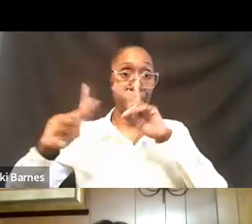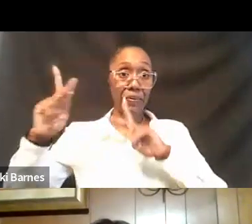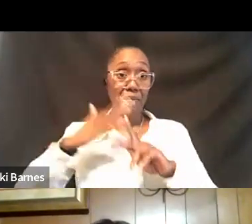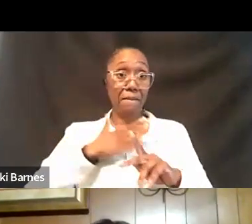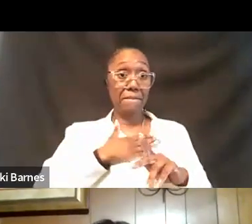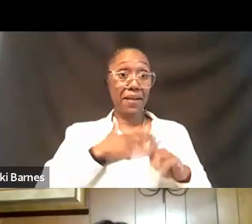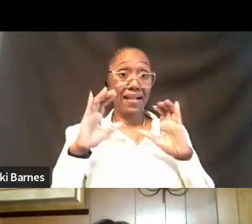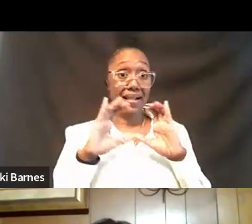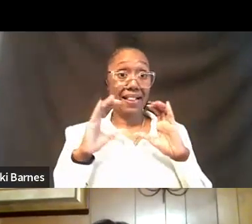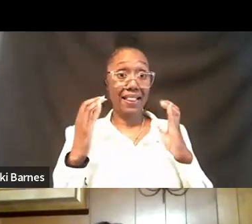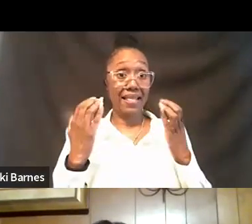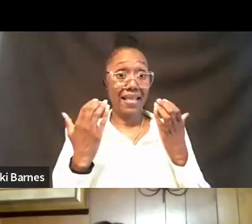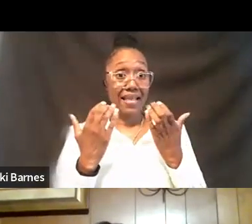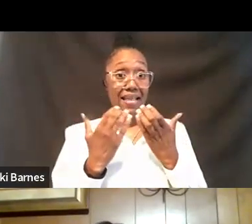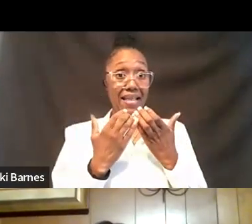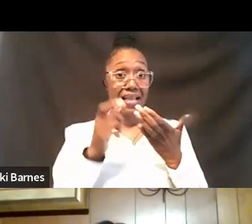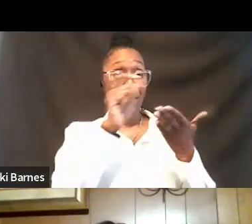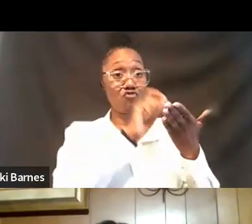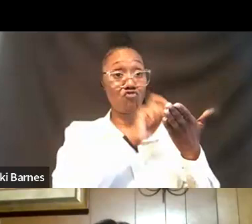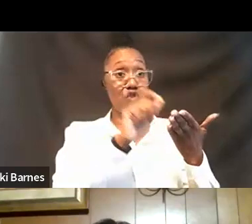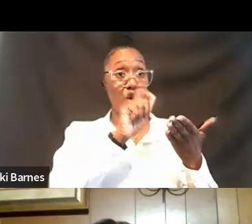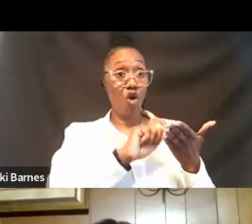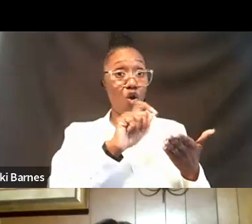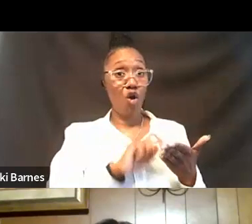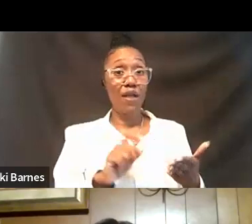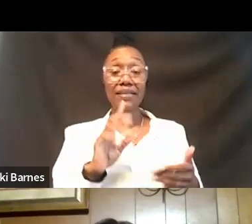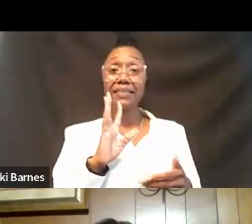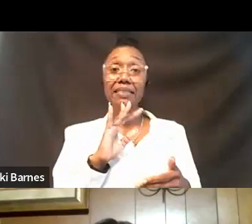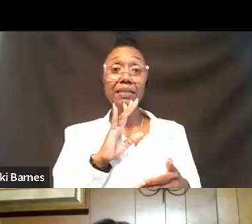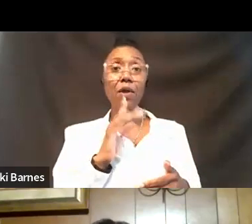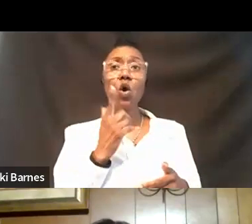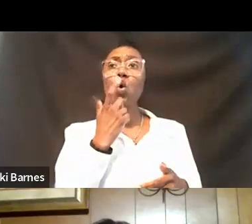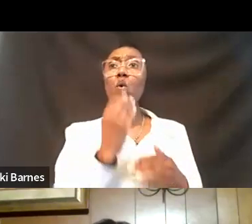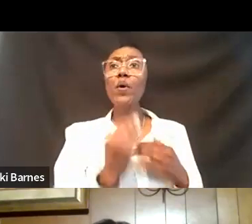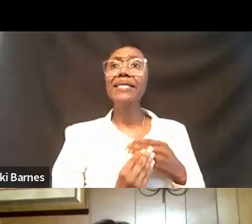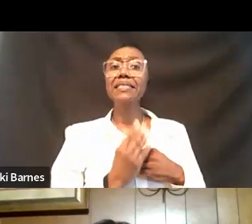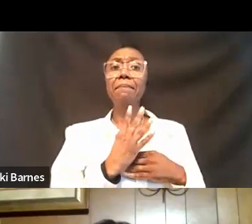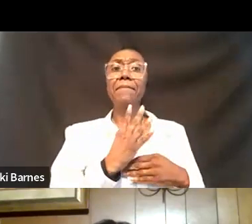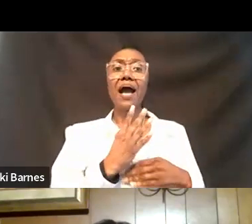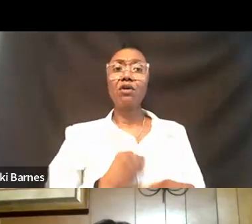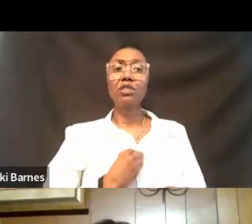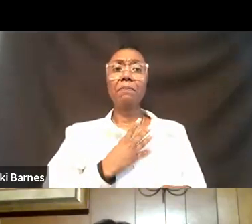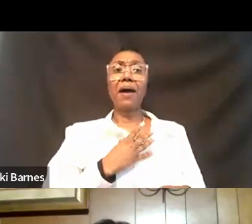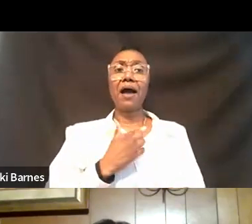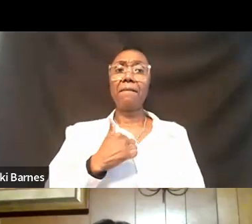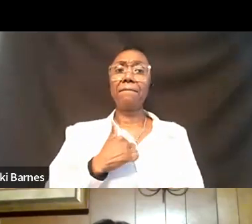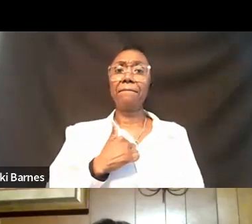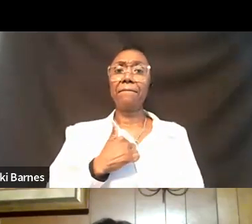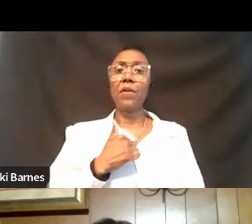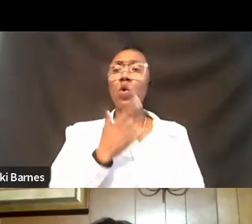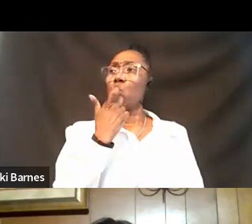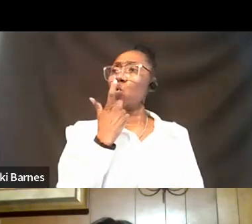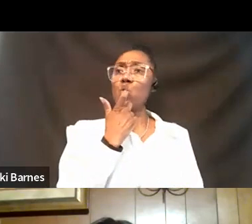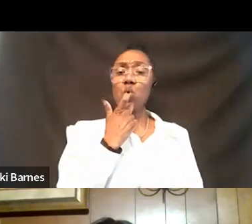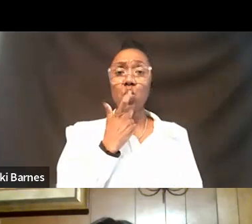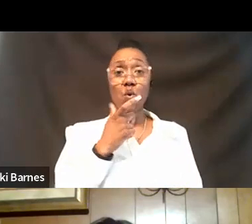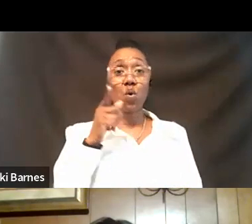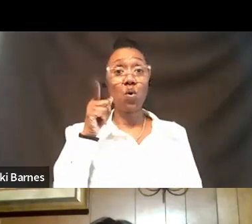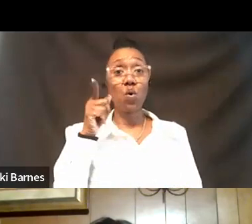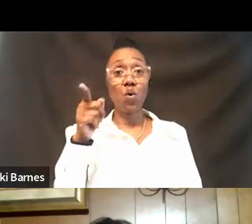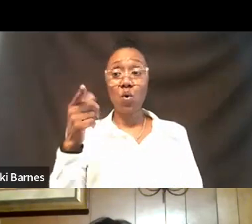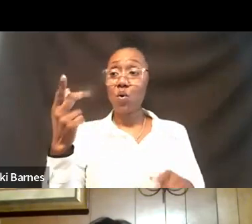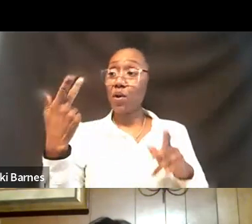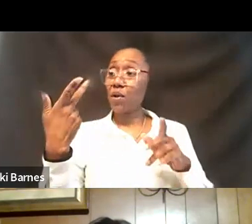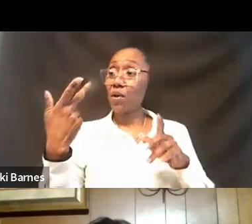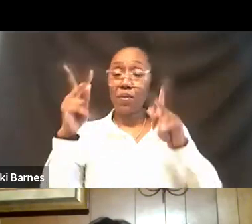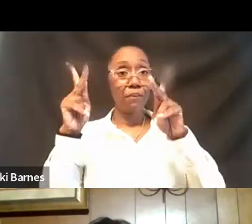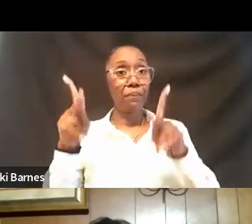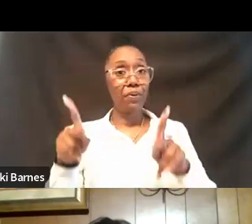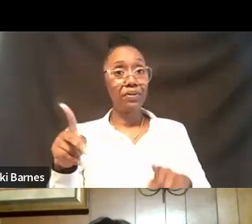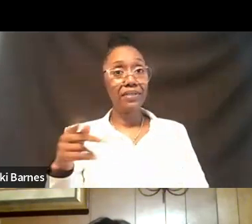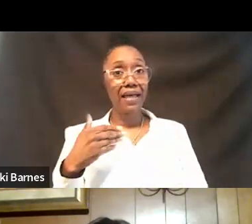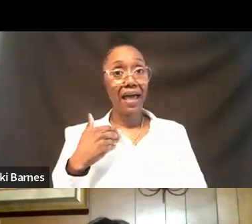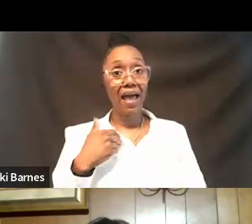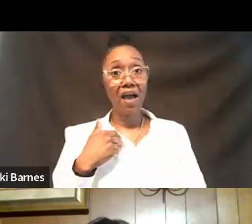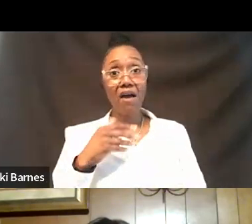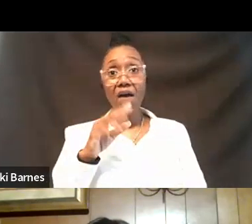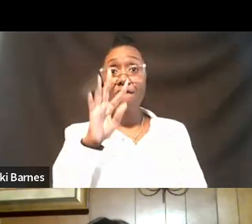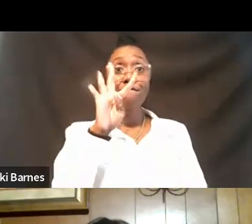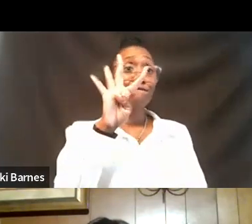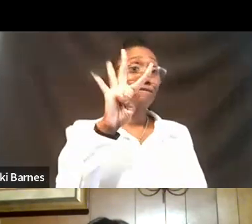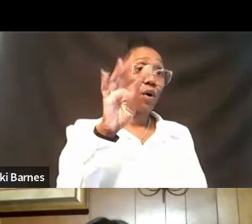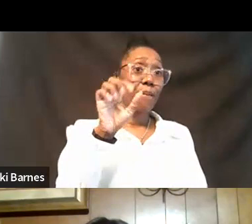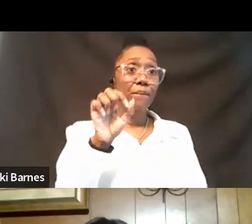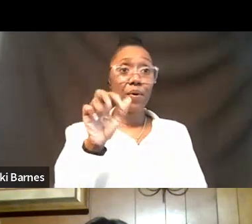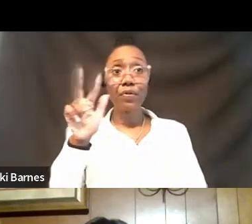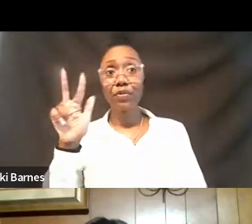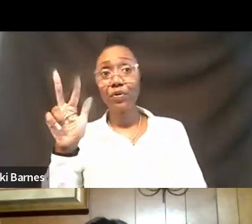How wrote a, Who inspired you? And, and she had almost like, 4.3 or 4.4 GPA and all that.